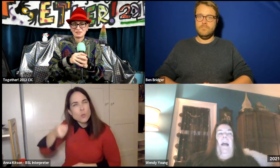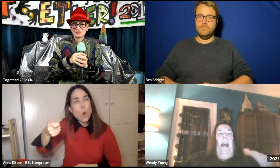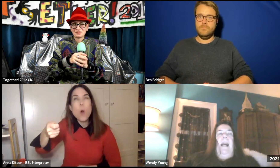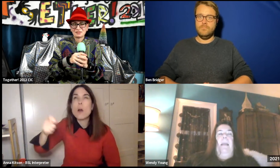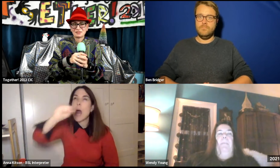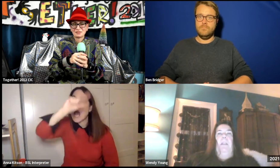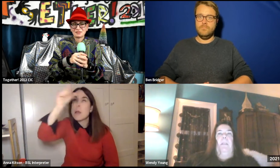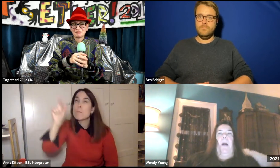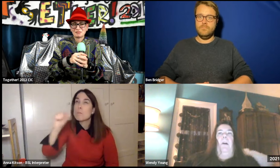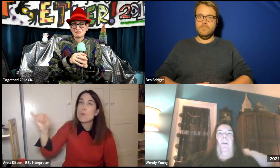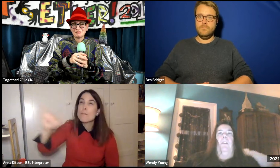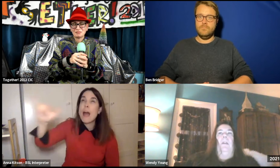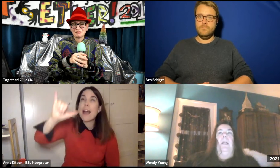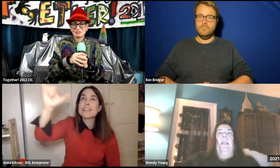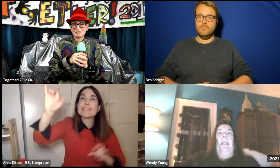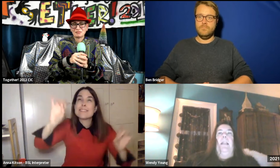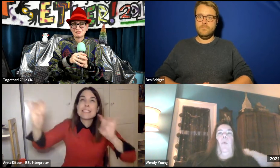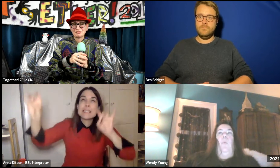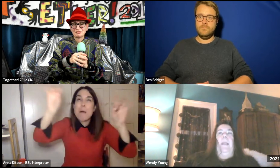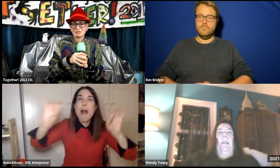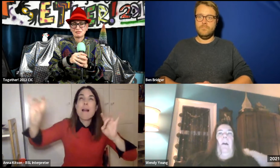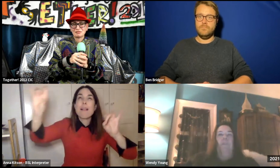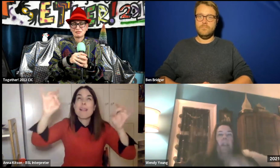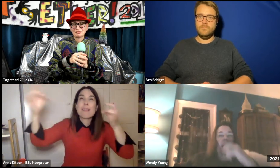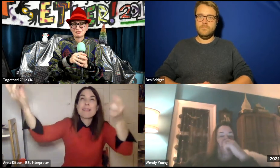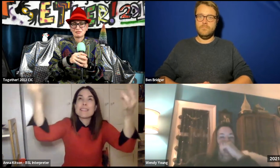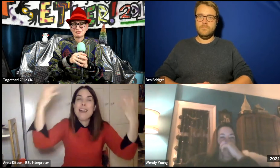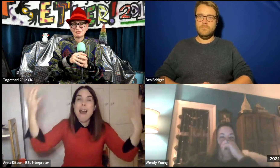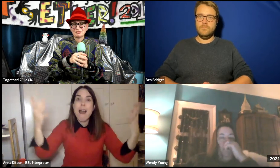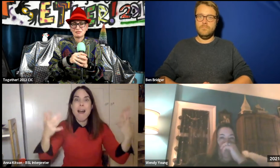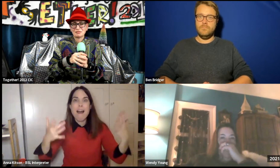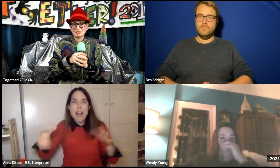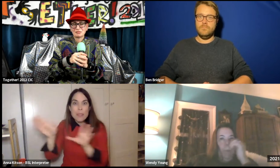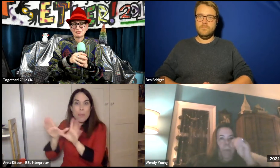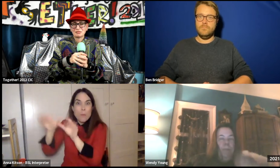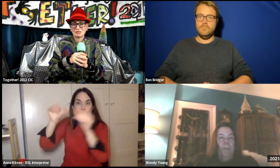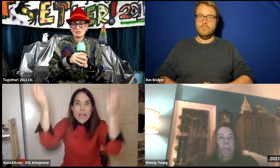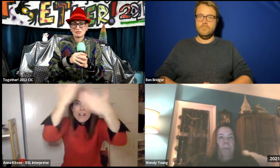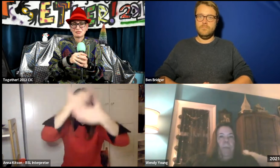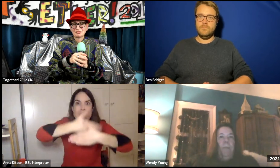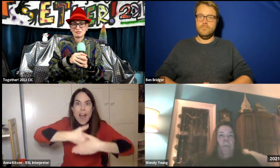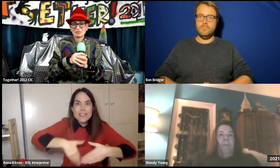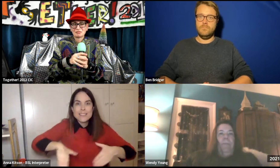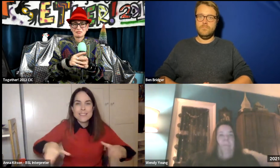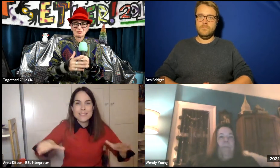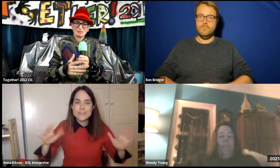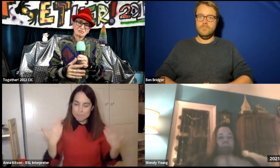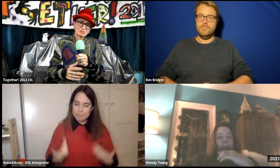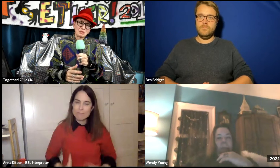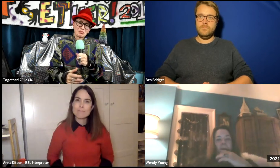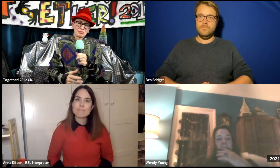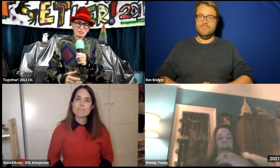I'm the sparkle in the wing of the Nightjar.